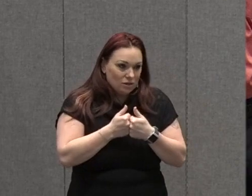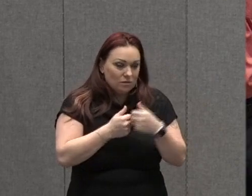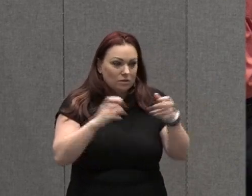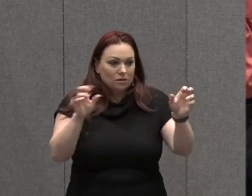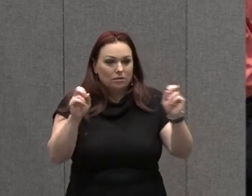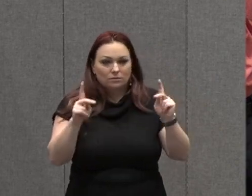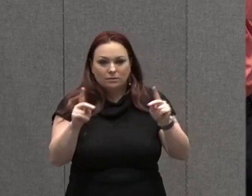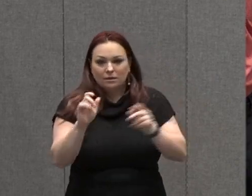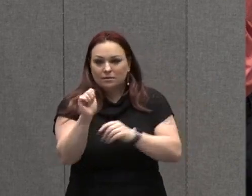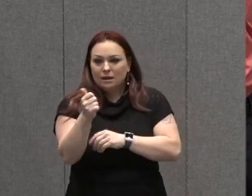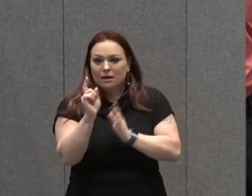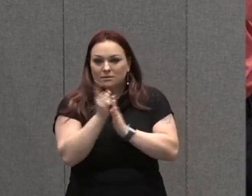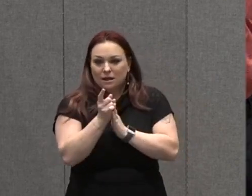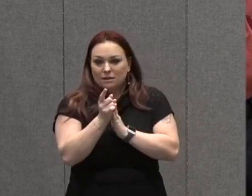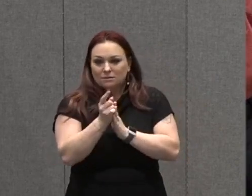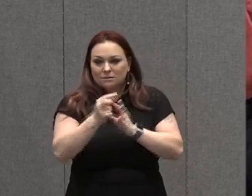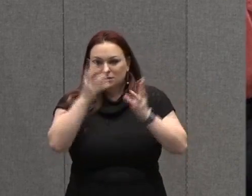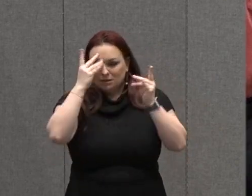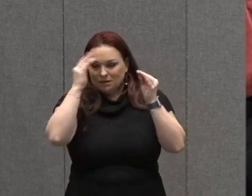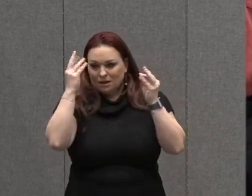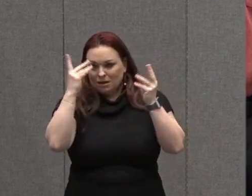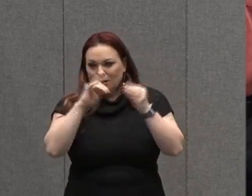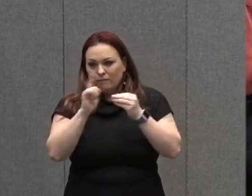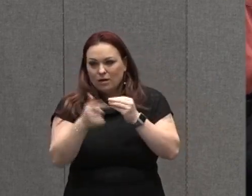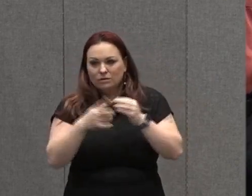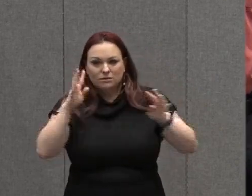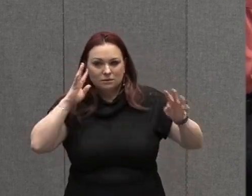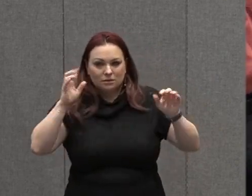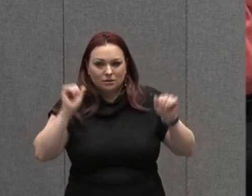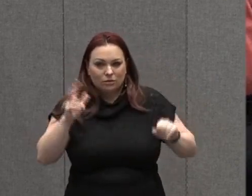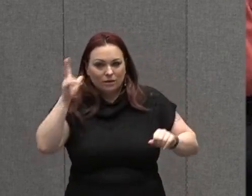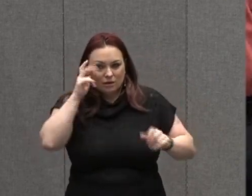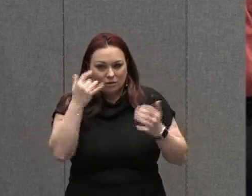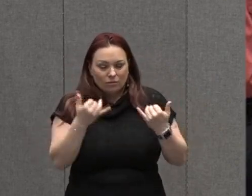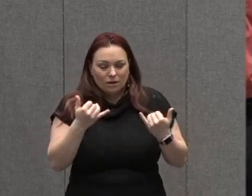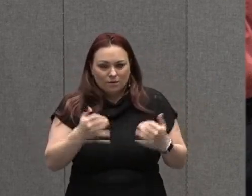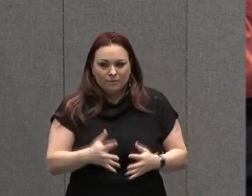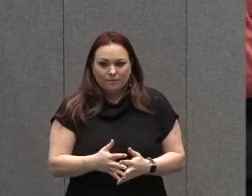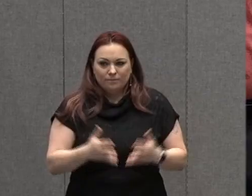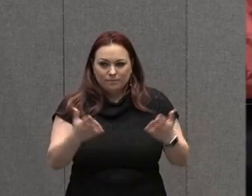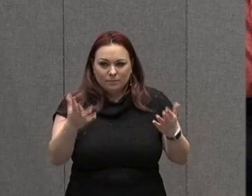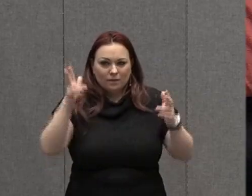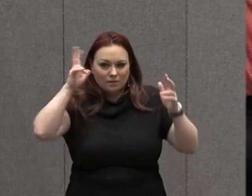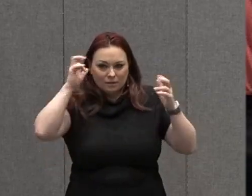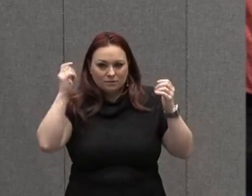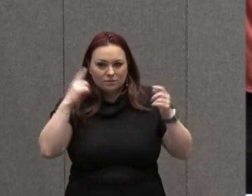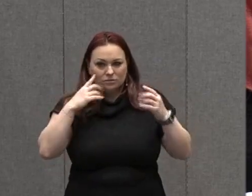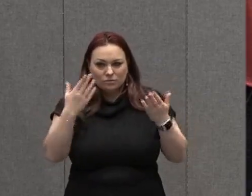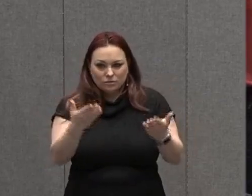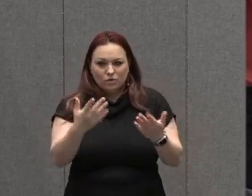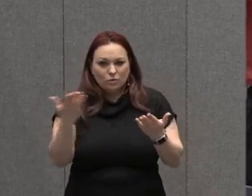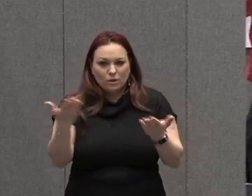Let's take ten seconds and think of all the sounds you can hear right now. Listen to all the sounds you might be able to hear.